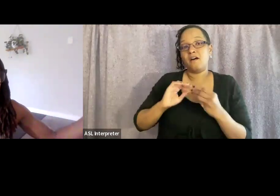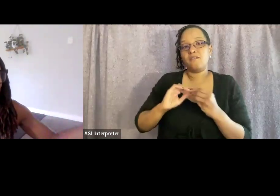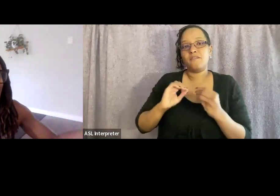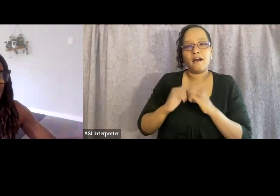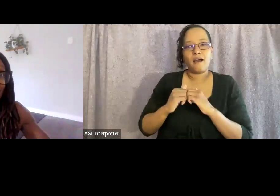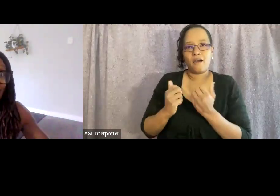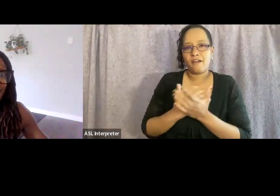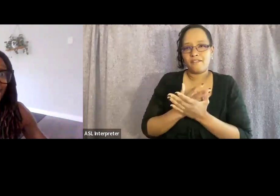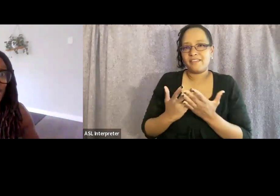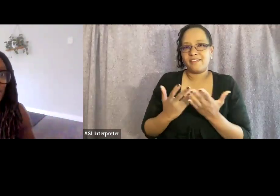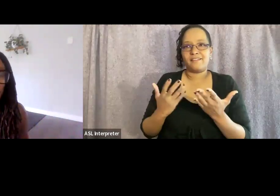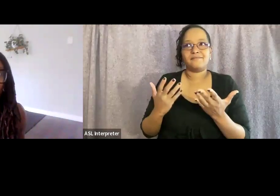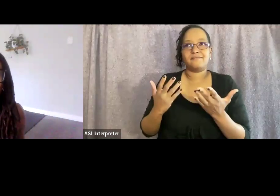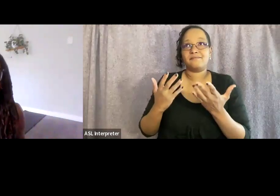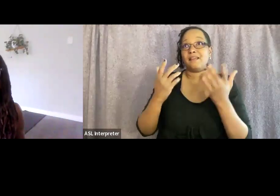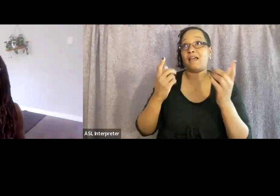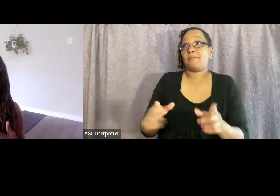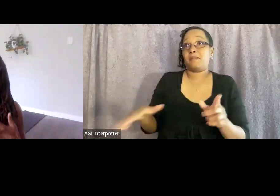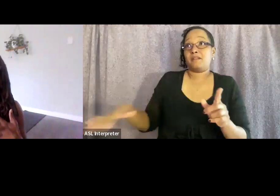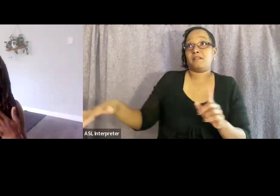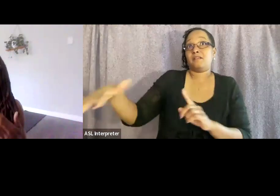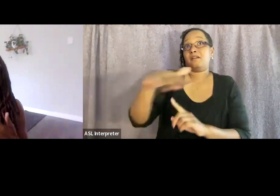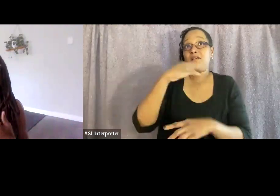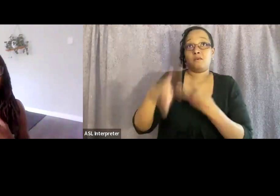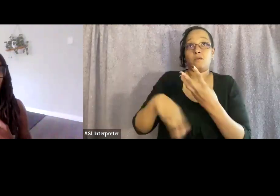in the world is landing in this moment.